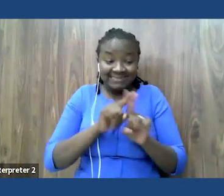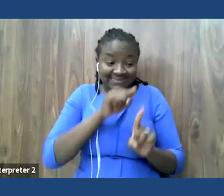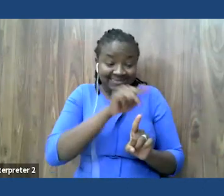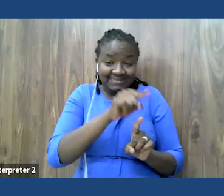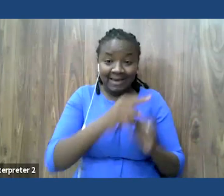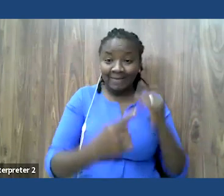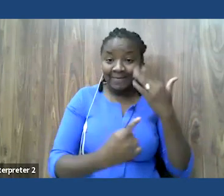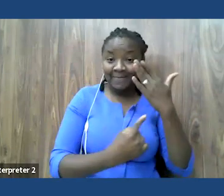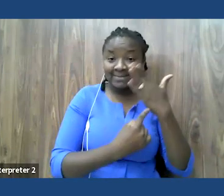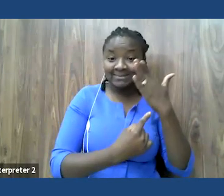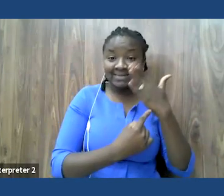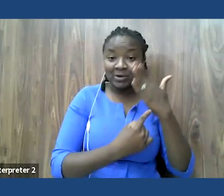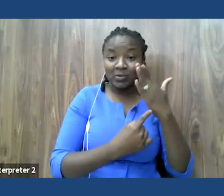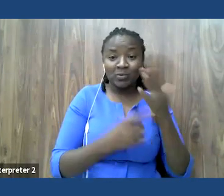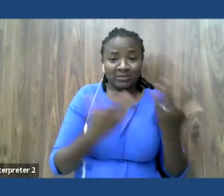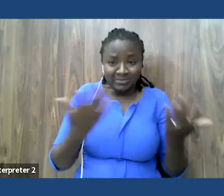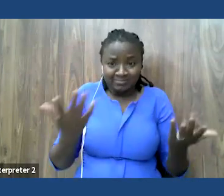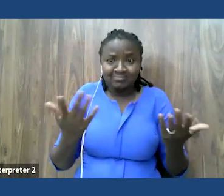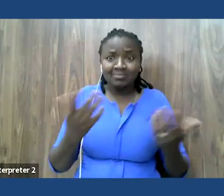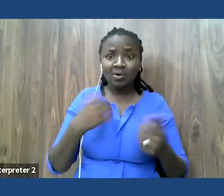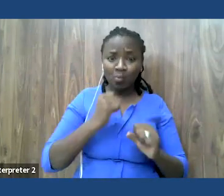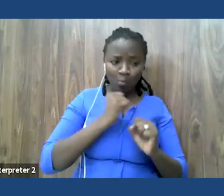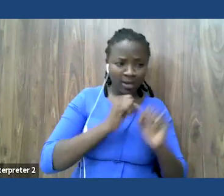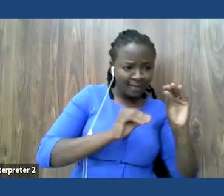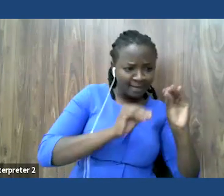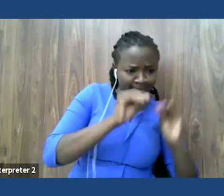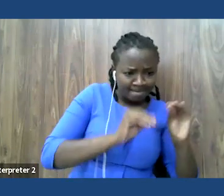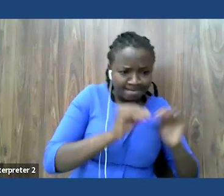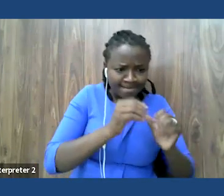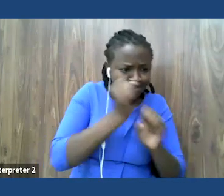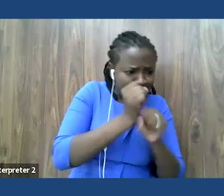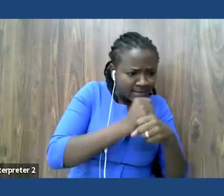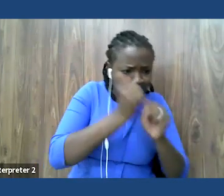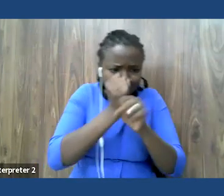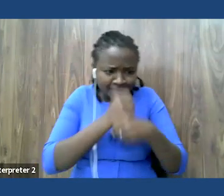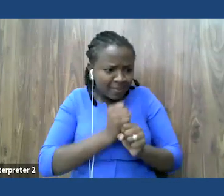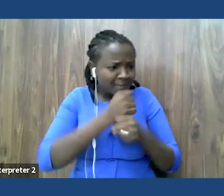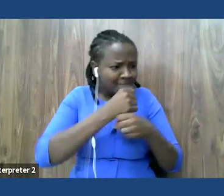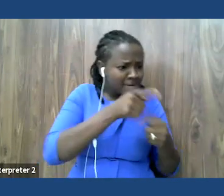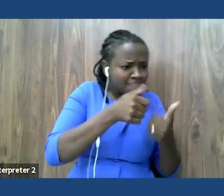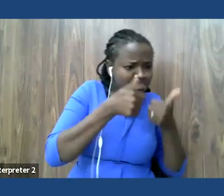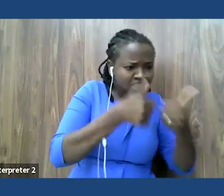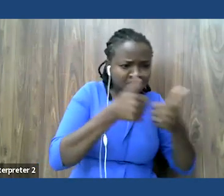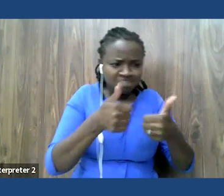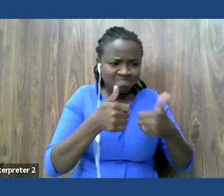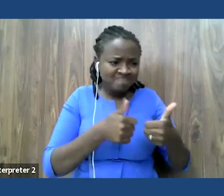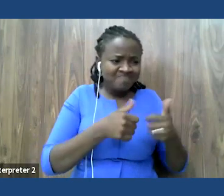The private sector along with, in this case, a nonprofit are really working together.